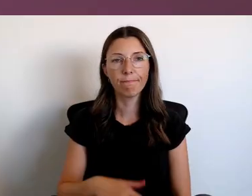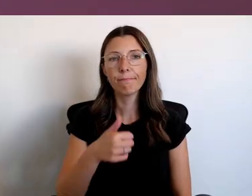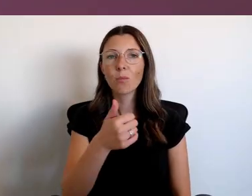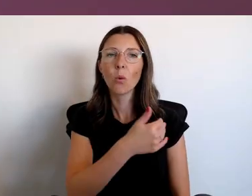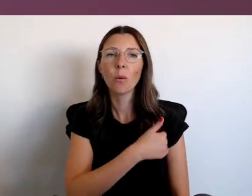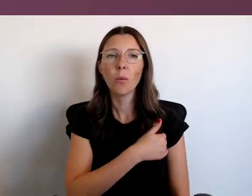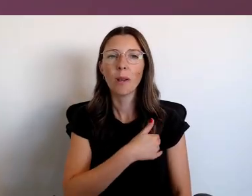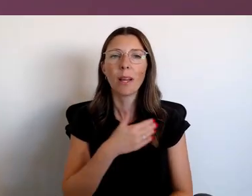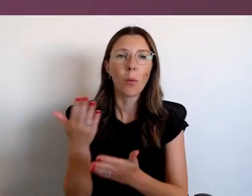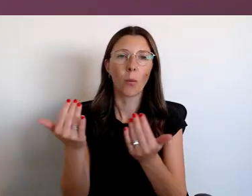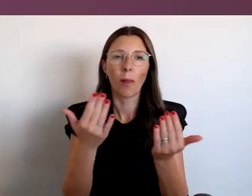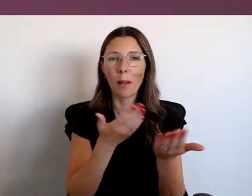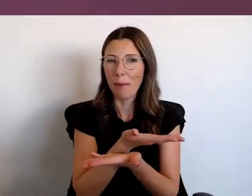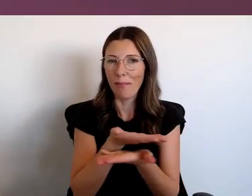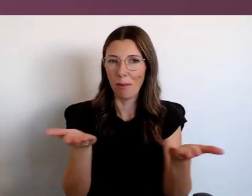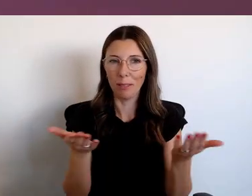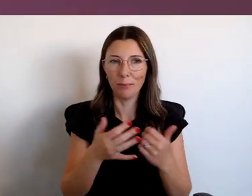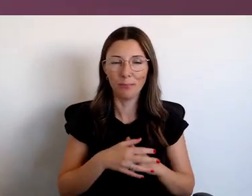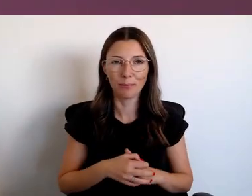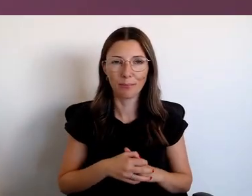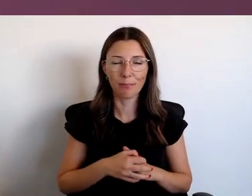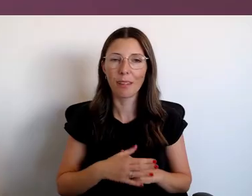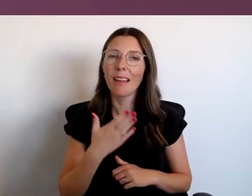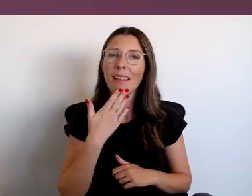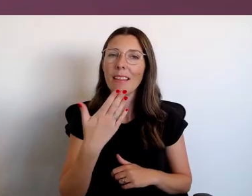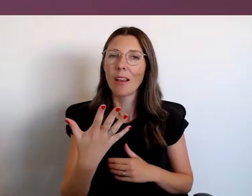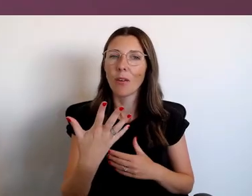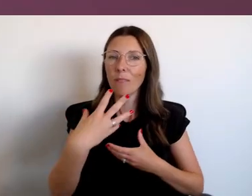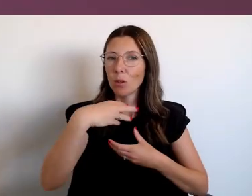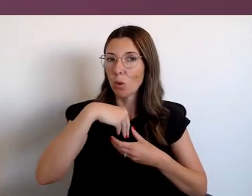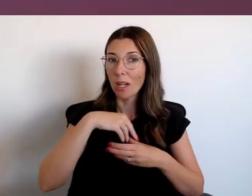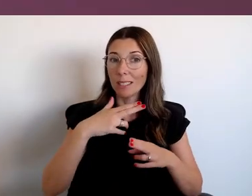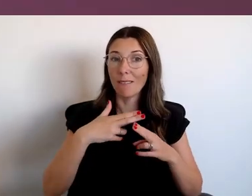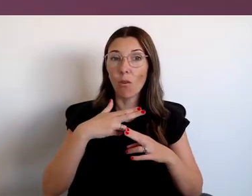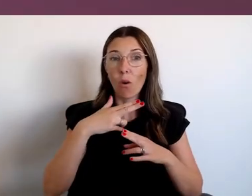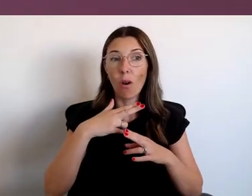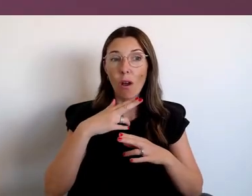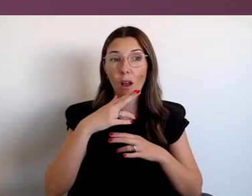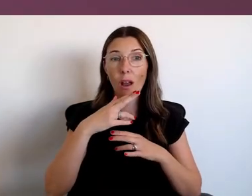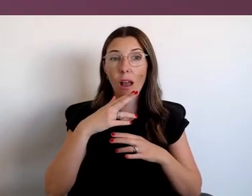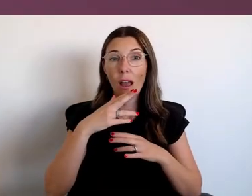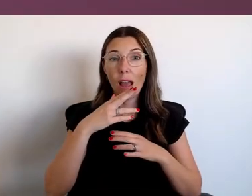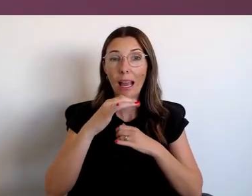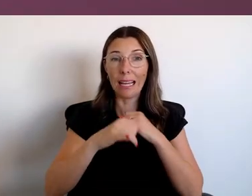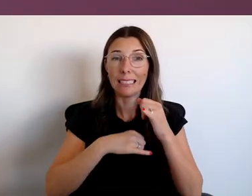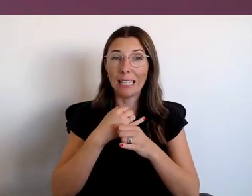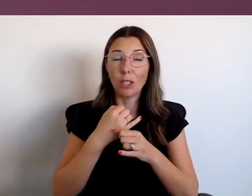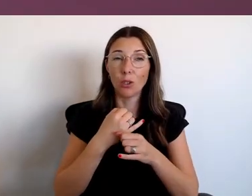Good morning and welcome, everyone, and thank you for joining us on International Anti-Corruption